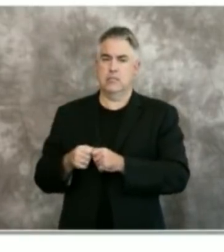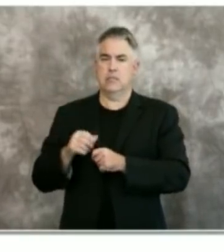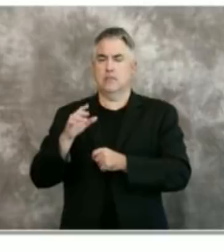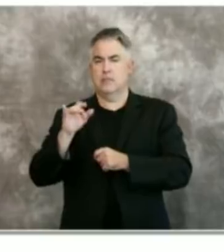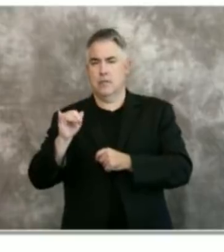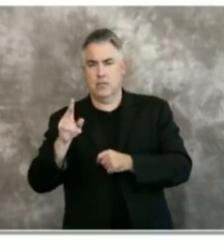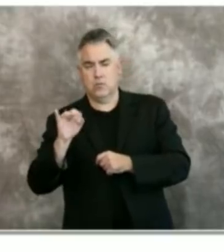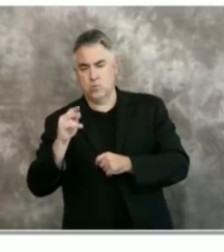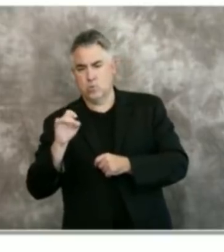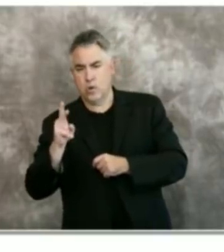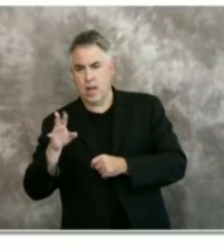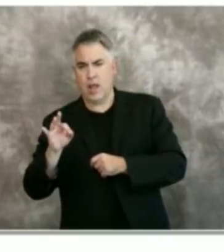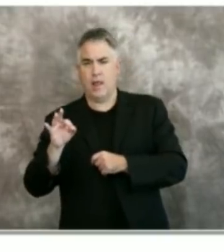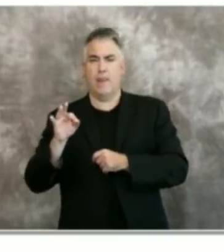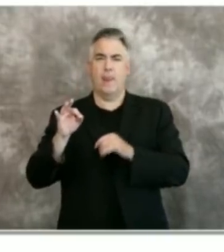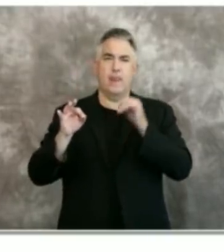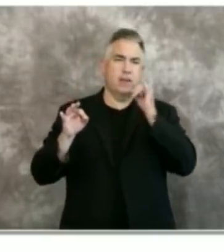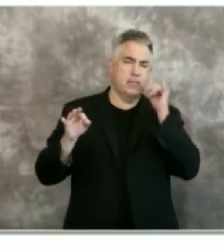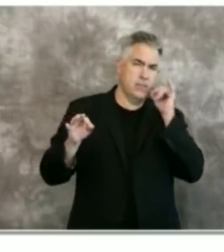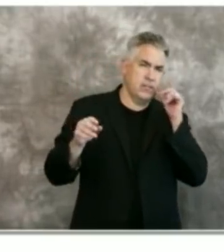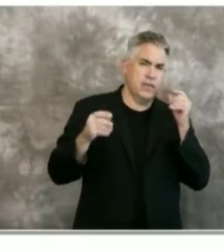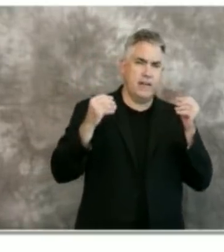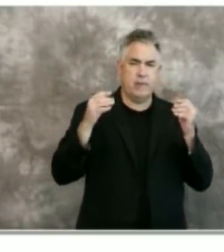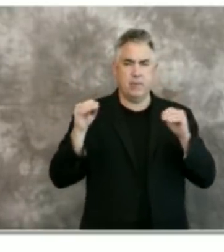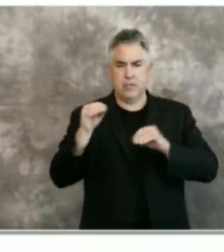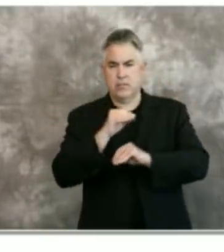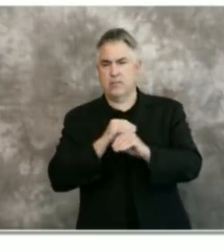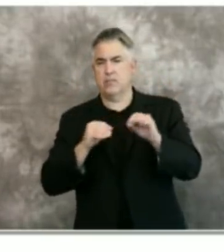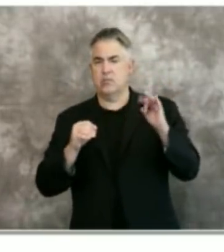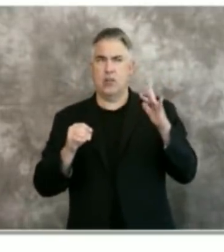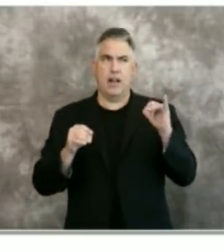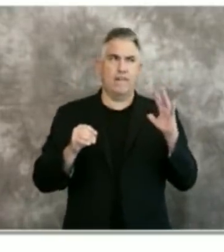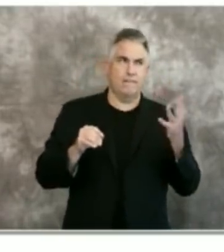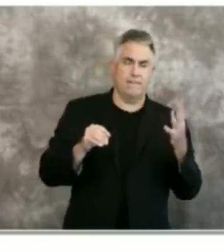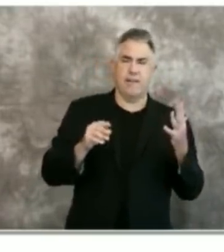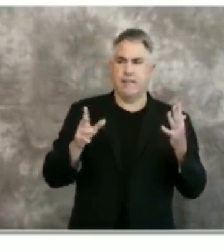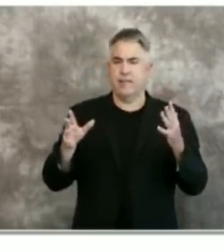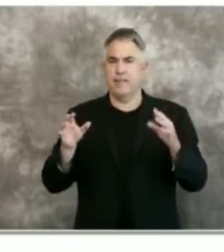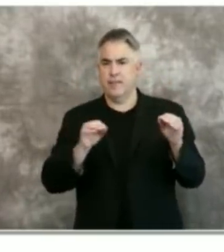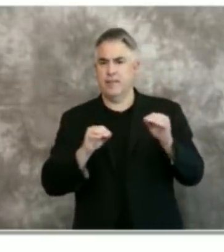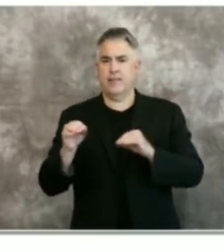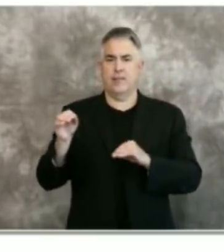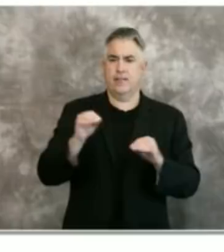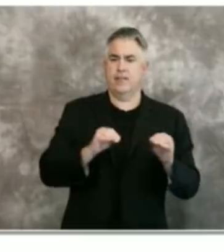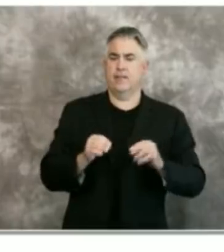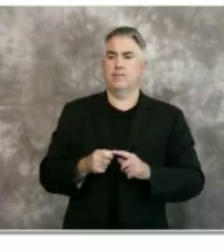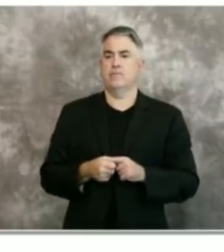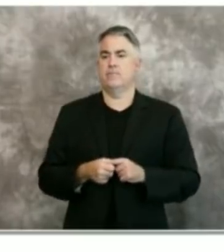JUNE ABOVE 400 WITH THE EXCEPTION 2 DAYS ON JUNE 29TH.